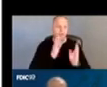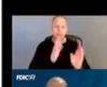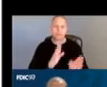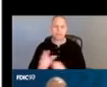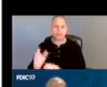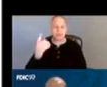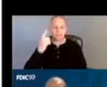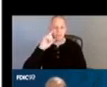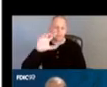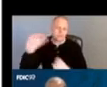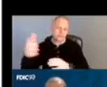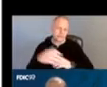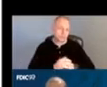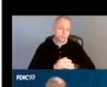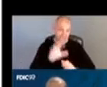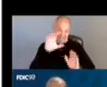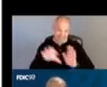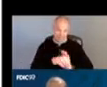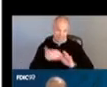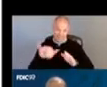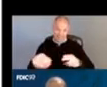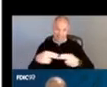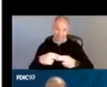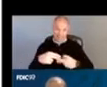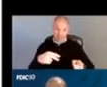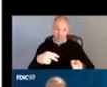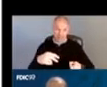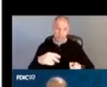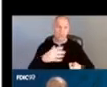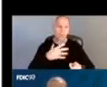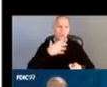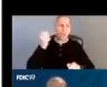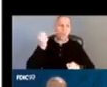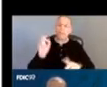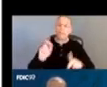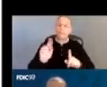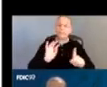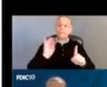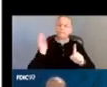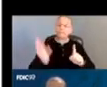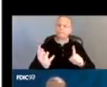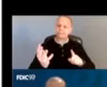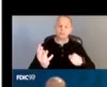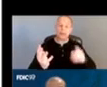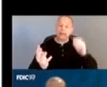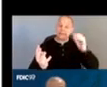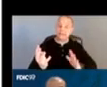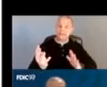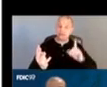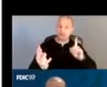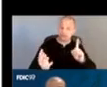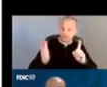The image on this screen is a group of older adults learning from an instructor as well